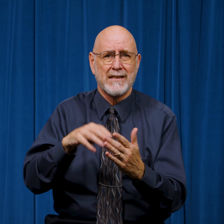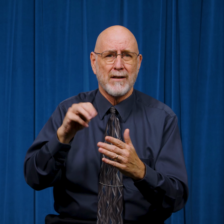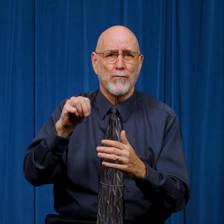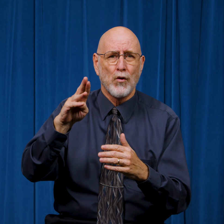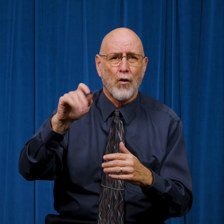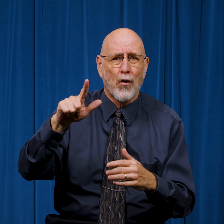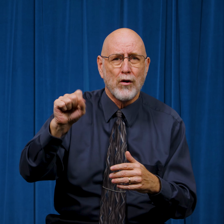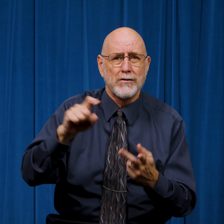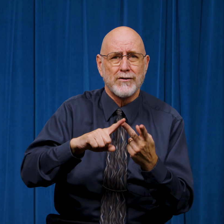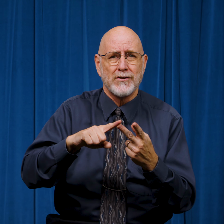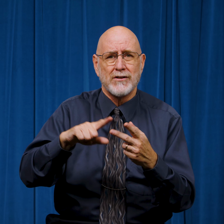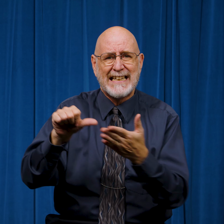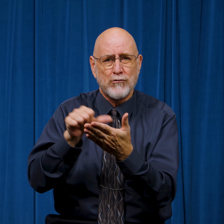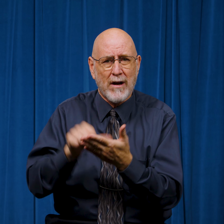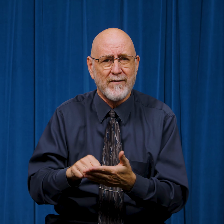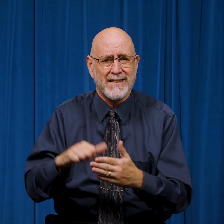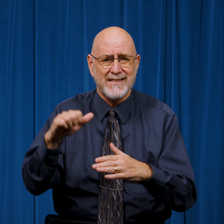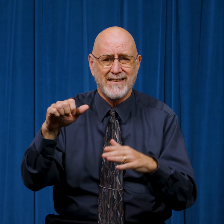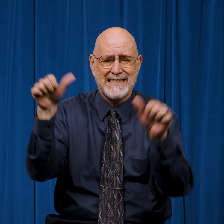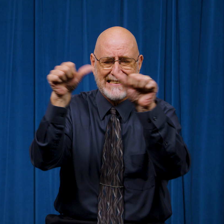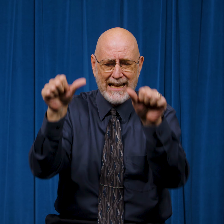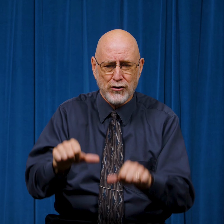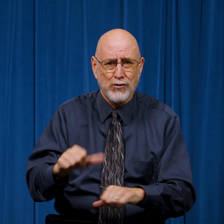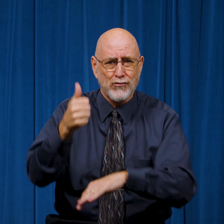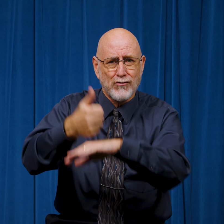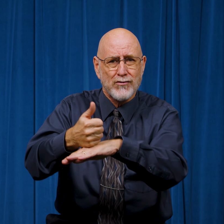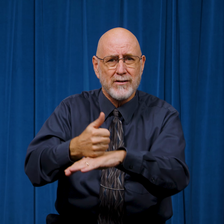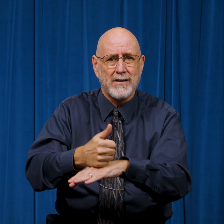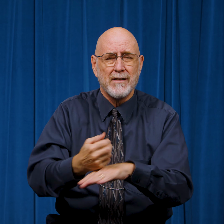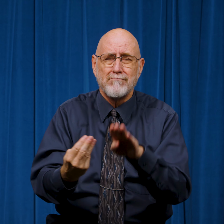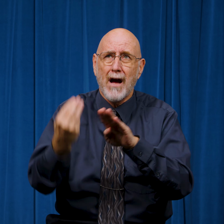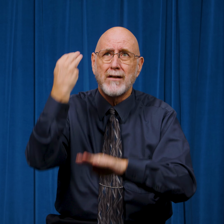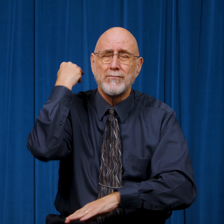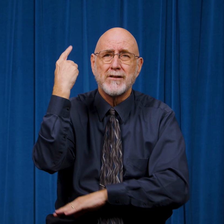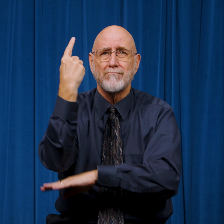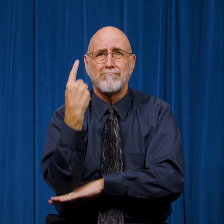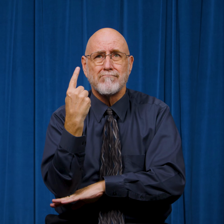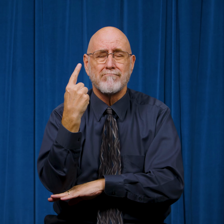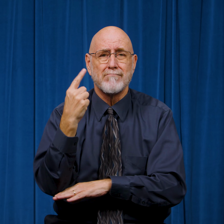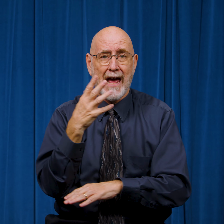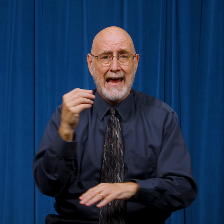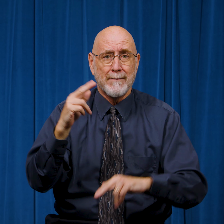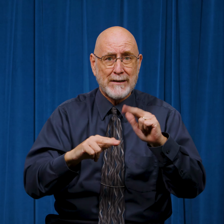engravings, statues, monuments, memorials, and its buildings.